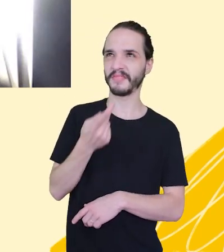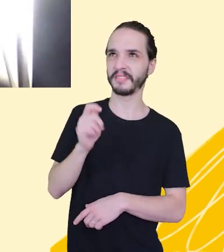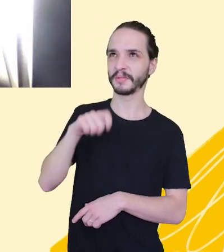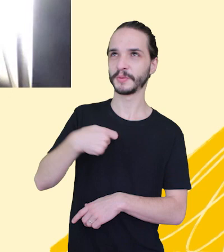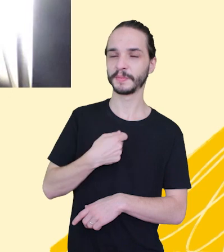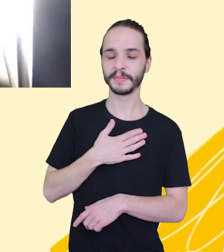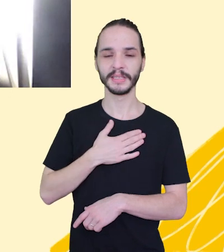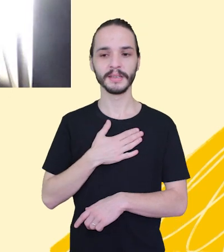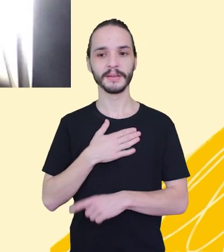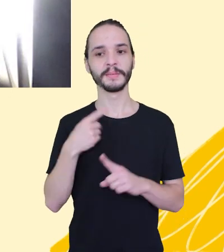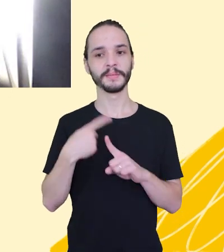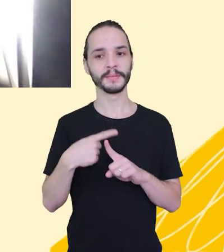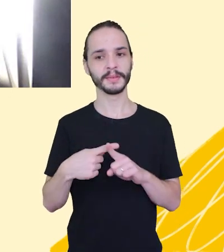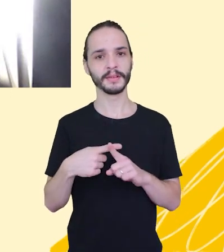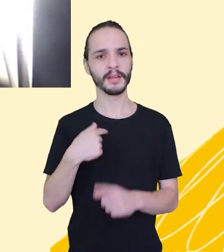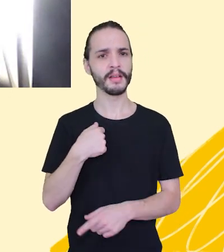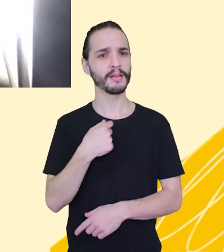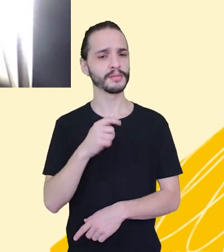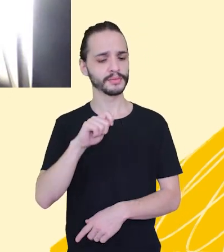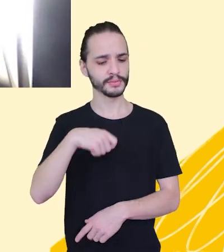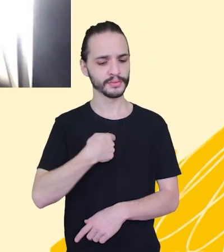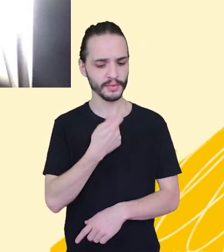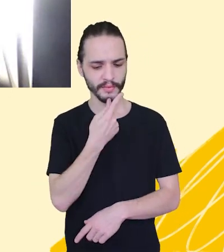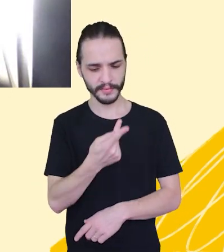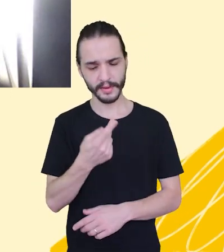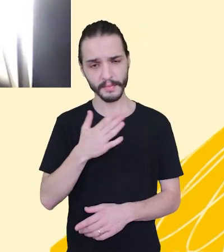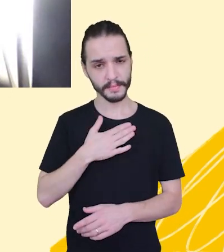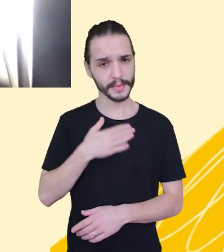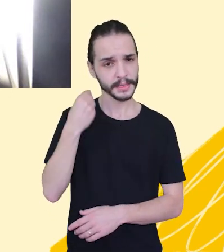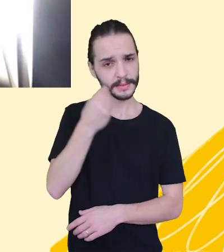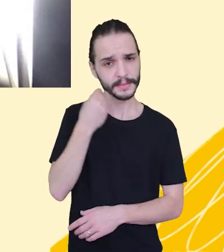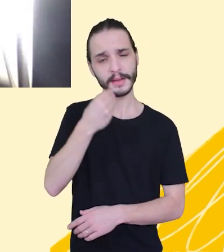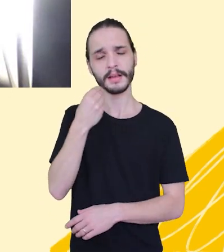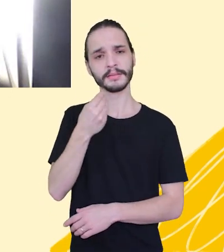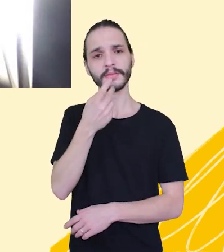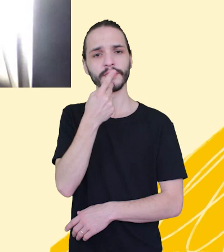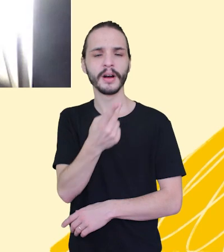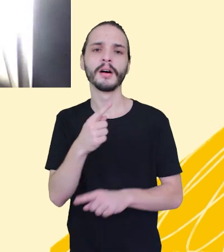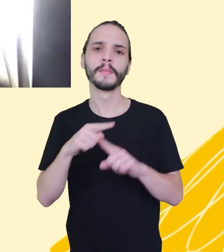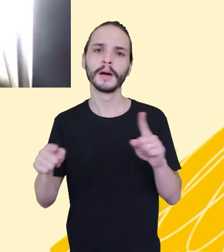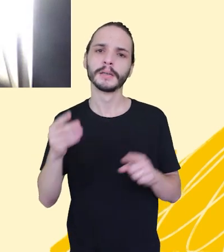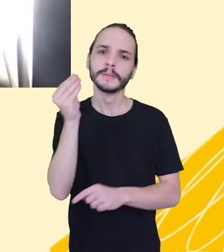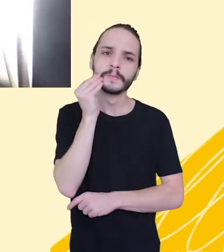But, I definitely try to find out what is in their